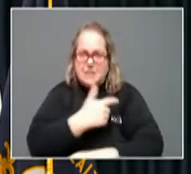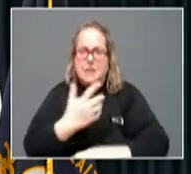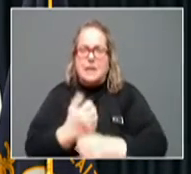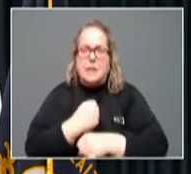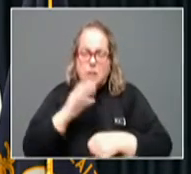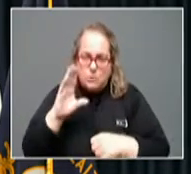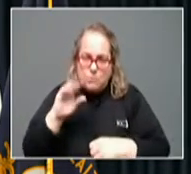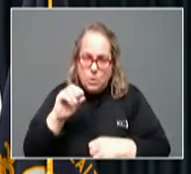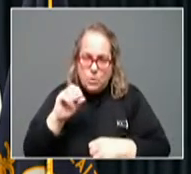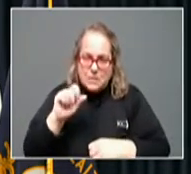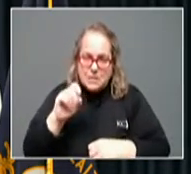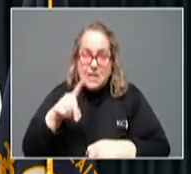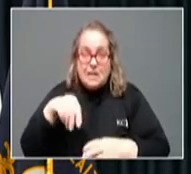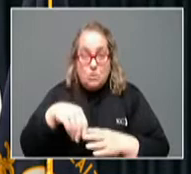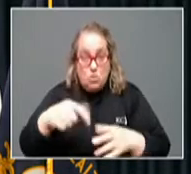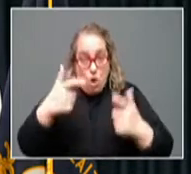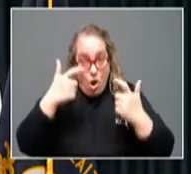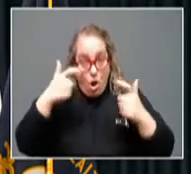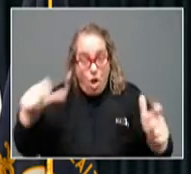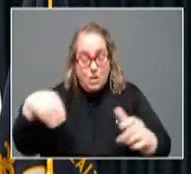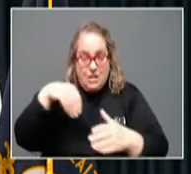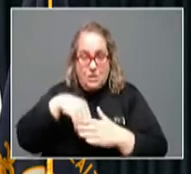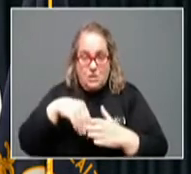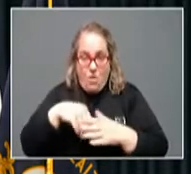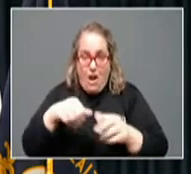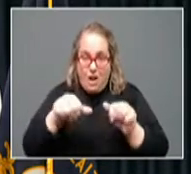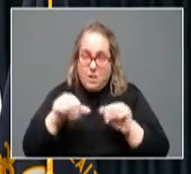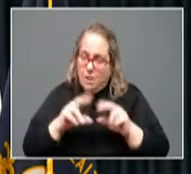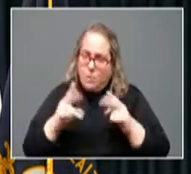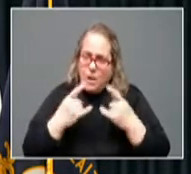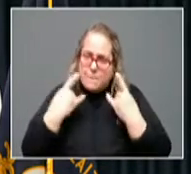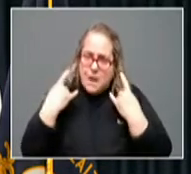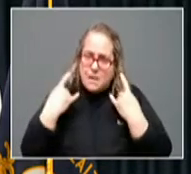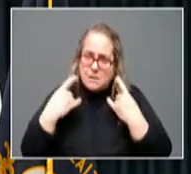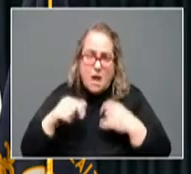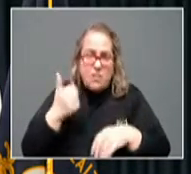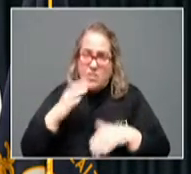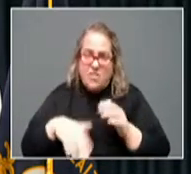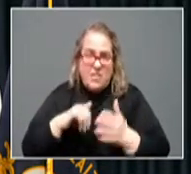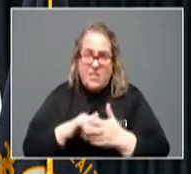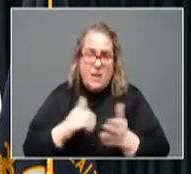large indoor area wearing a mask other than that, you know have at it. Right.